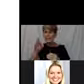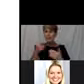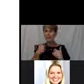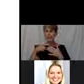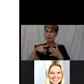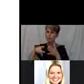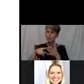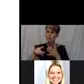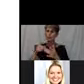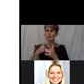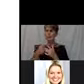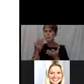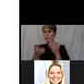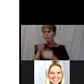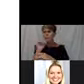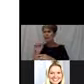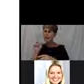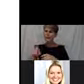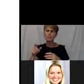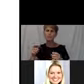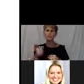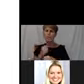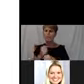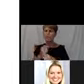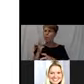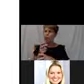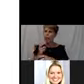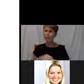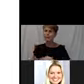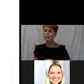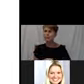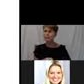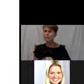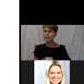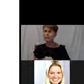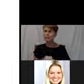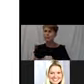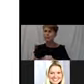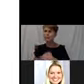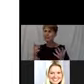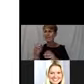Just a word about the workforce development and education. This is kind of split in further.